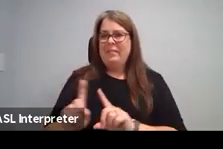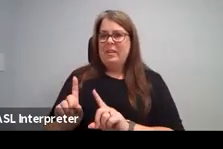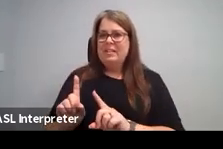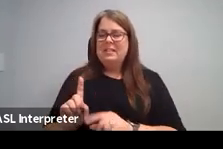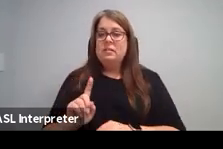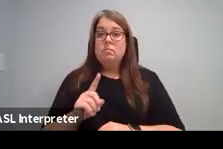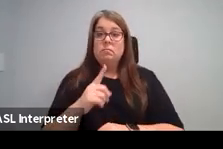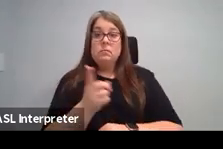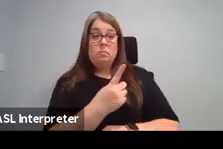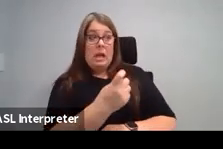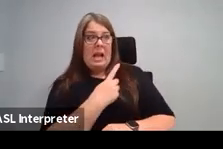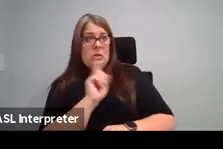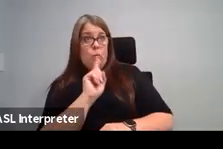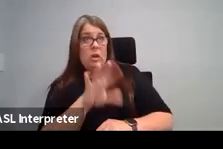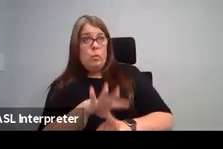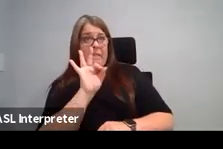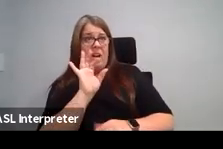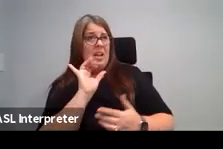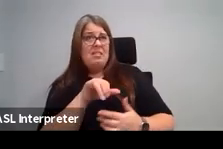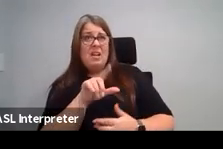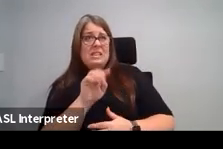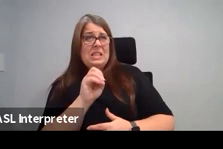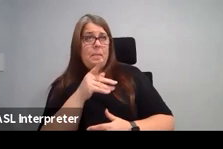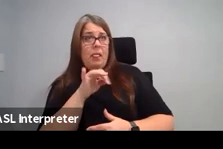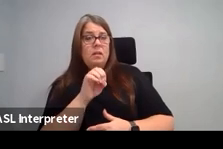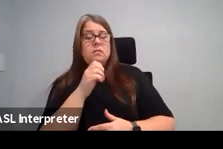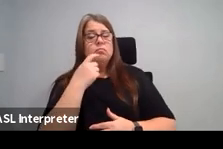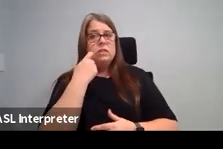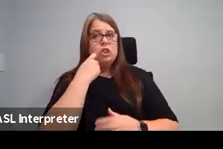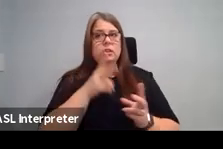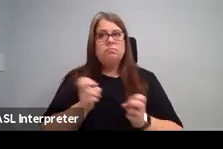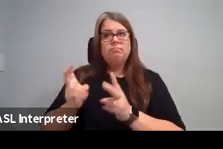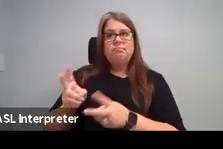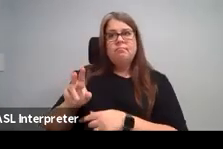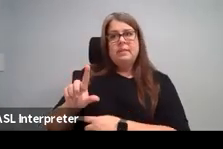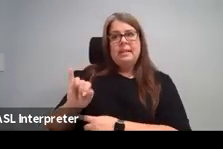Allison Frenzel : Into the chat. Click on that link. It's to our resource document and all the templates are linked there.